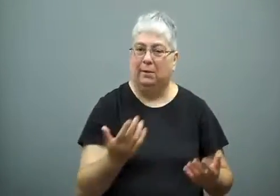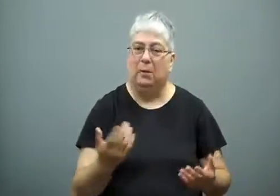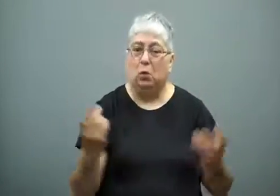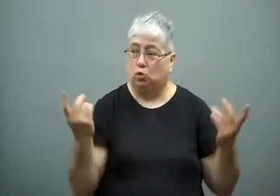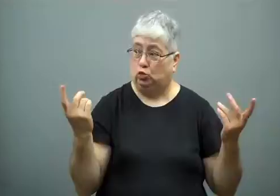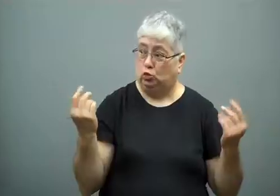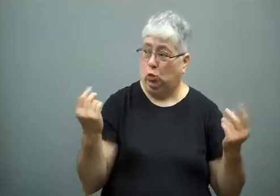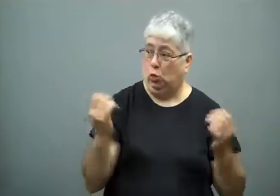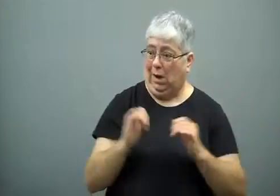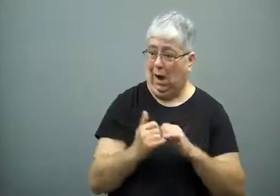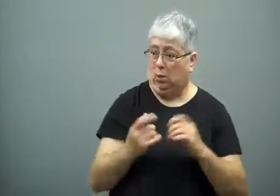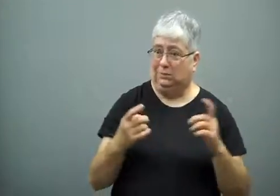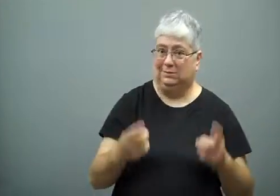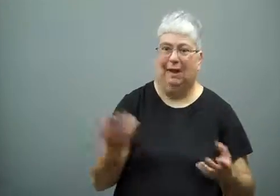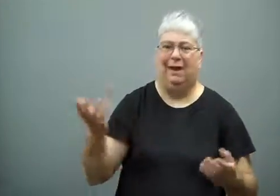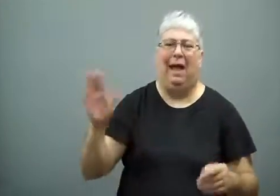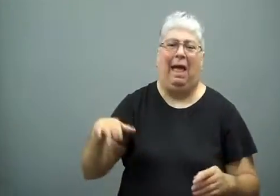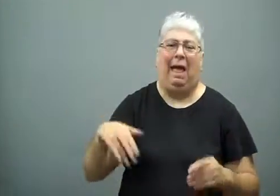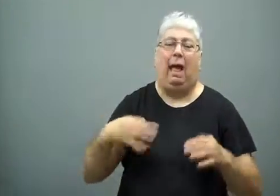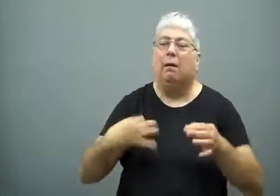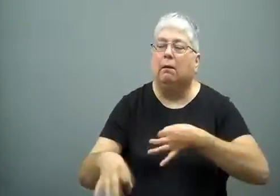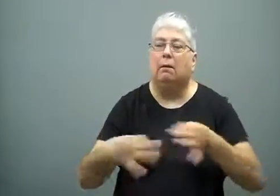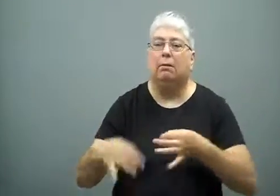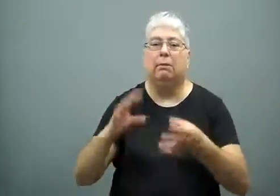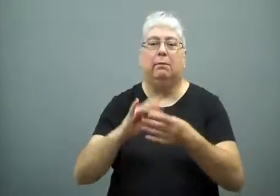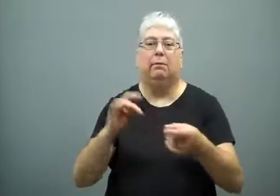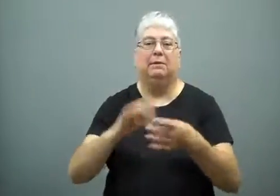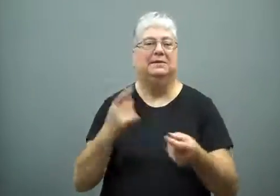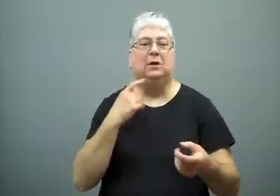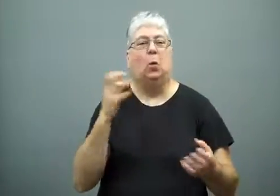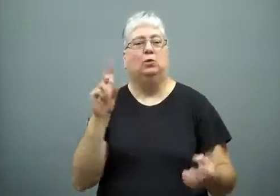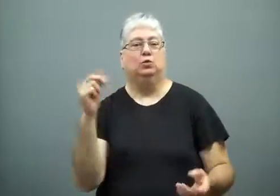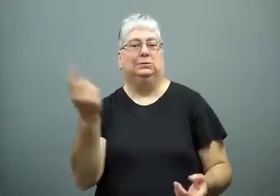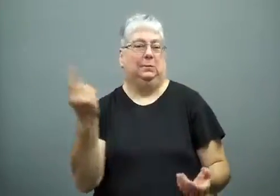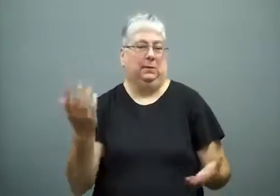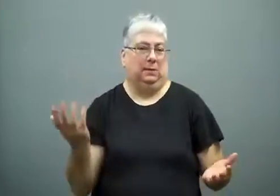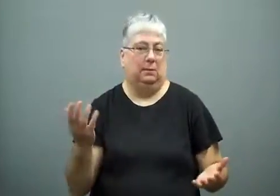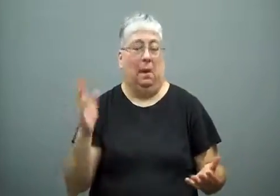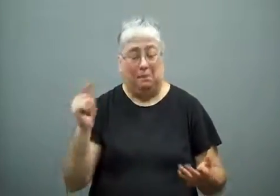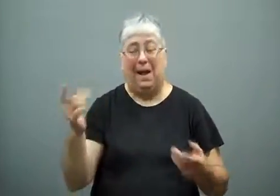Obama didn't explain what he planned to do.